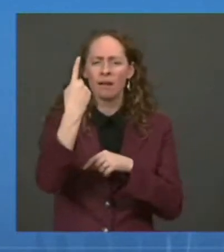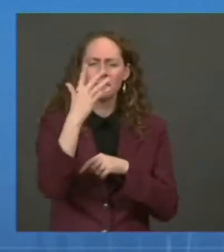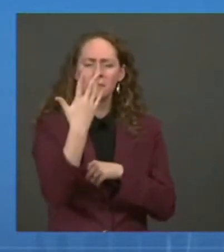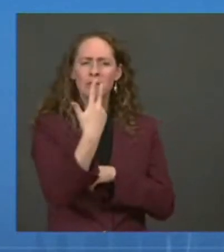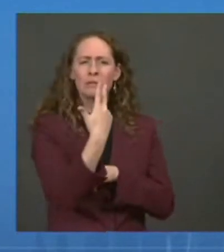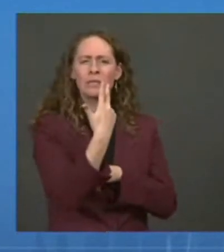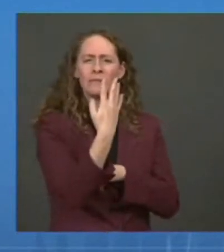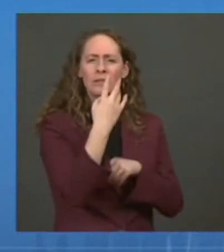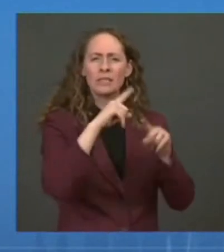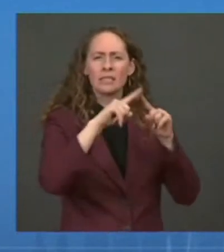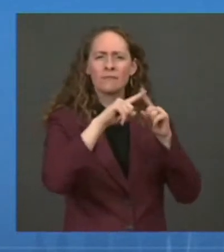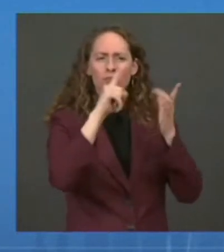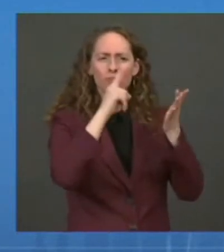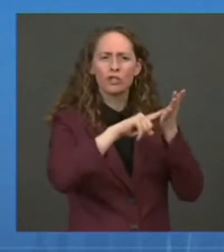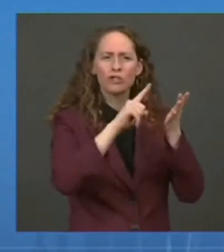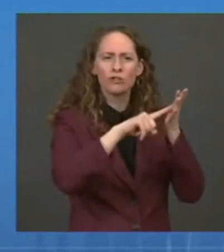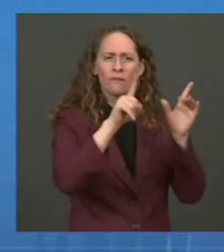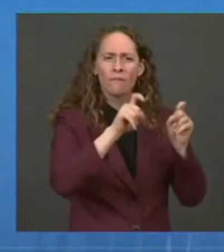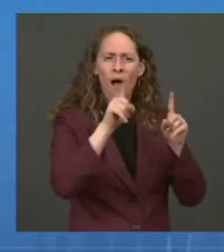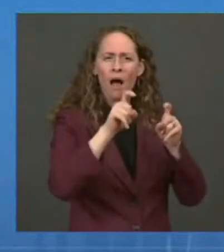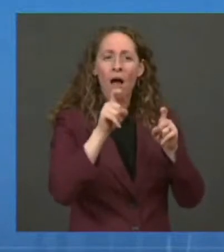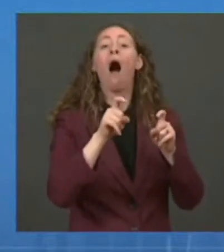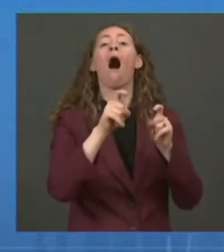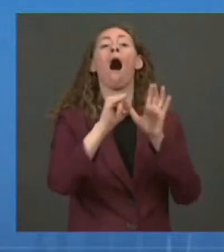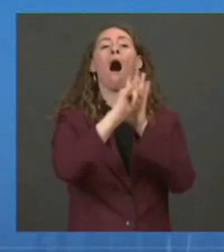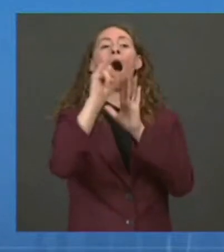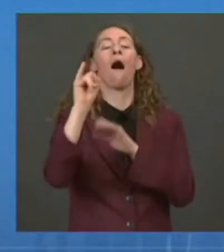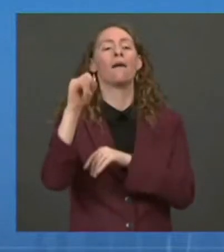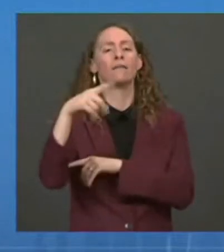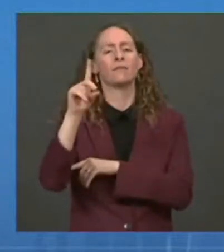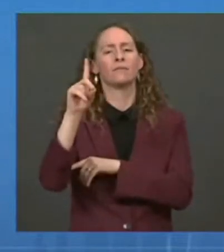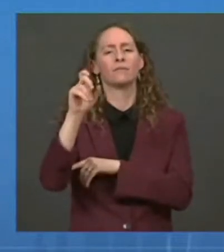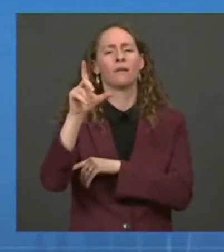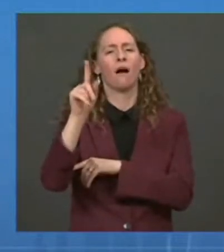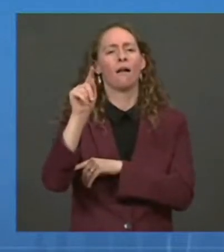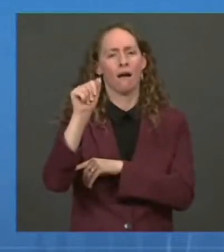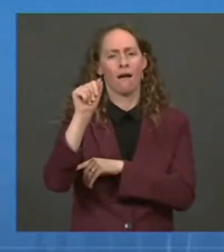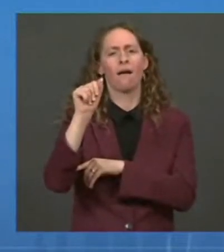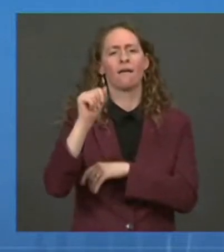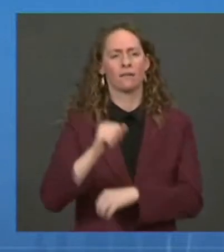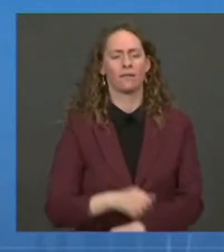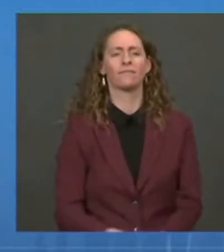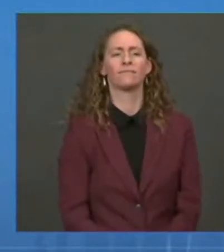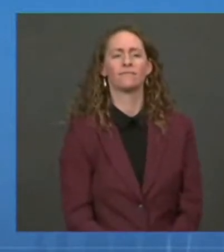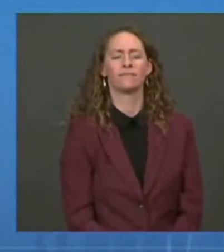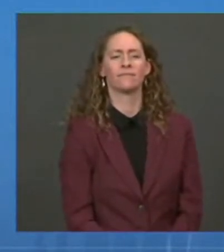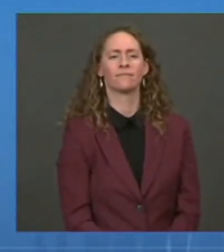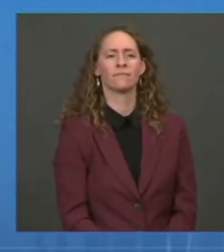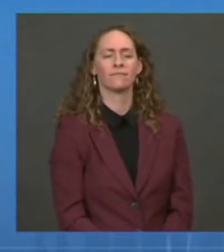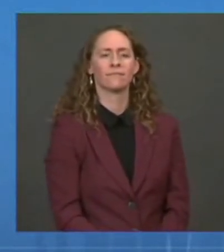HAD 4% OF OUR ISOLATES WERE DELTA AND THEN WE WE ABLE TO